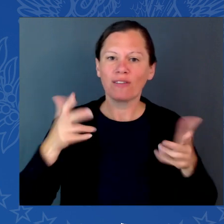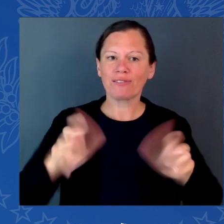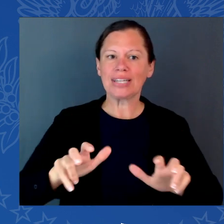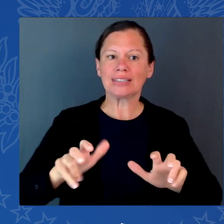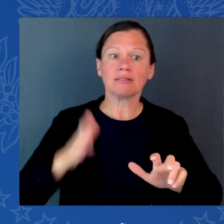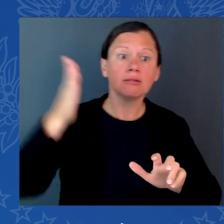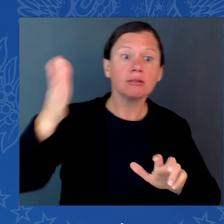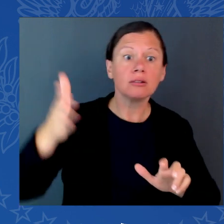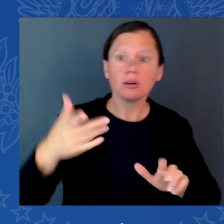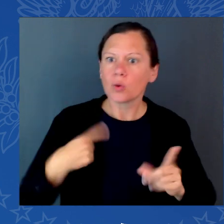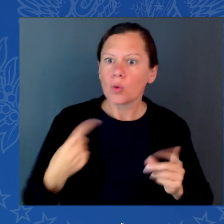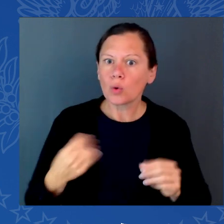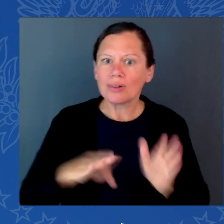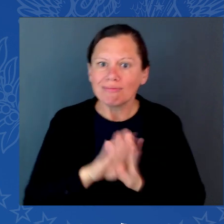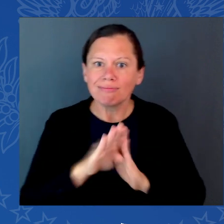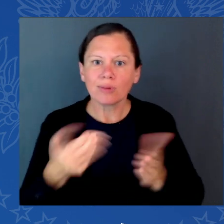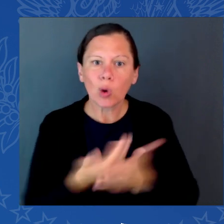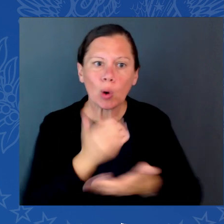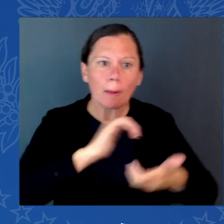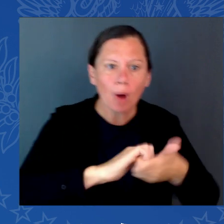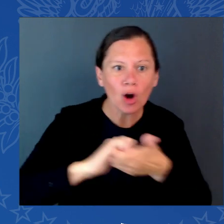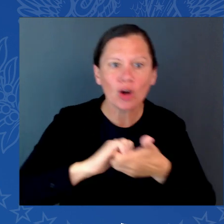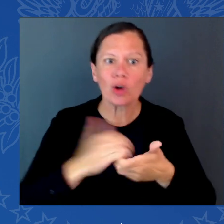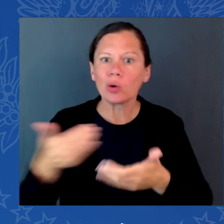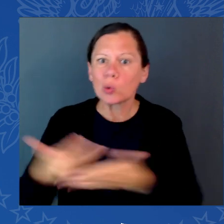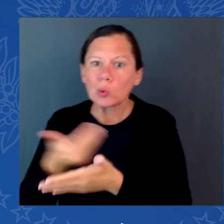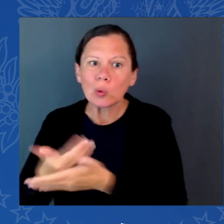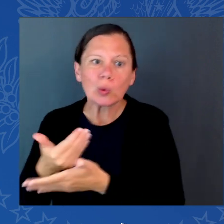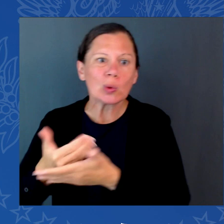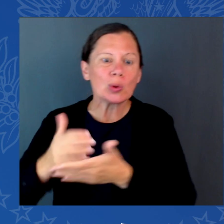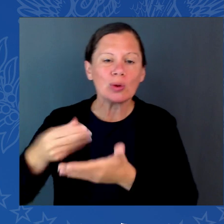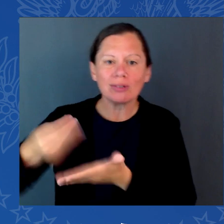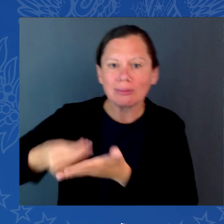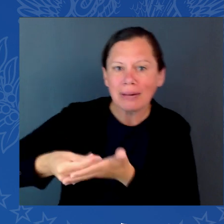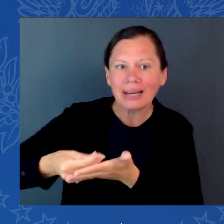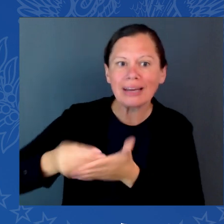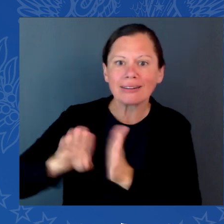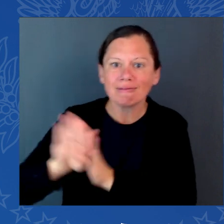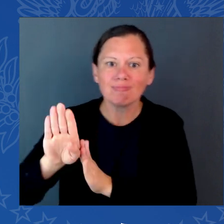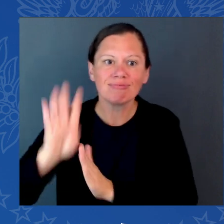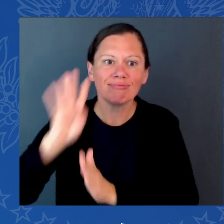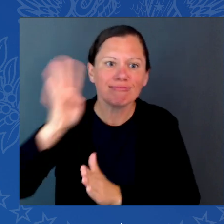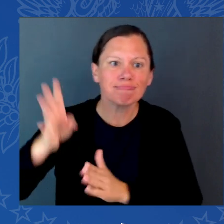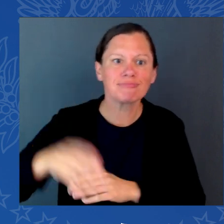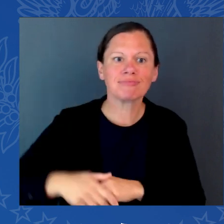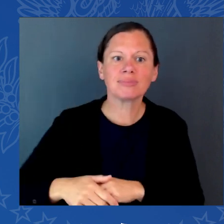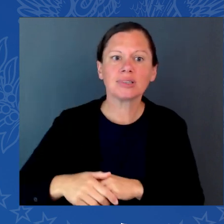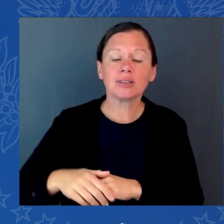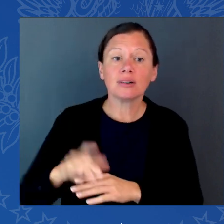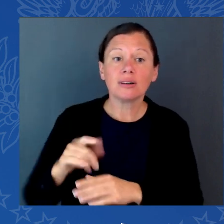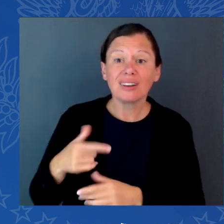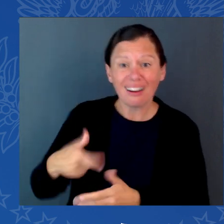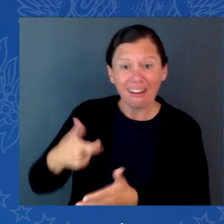Because when we invest in low- and middle-income countries, all countries benefit. When we invest in emerging economies,